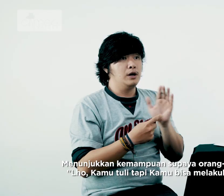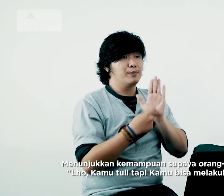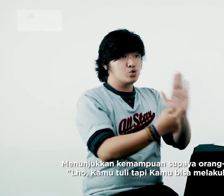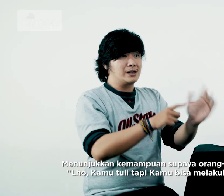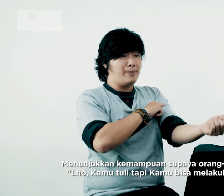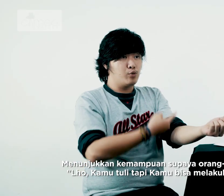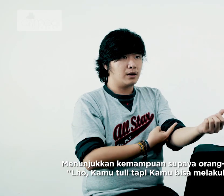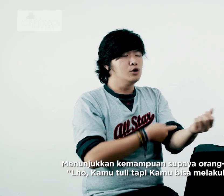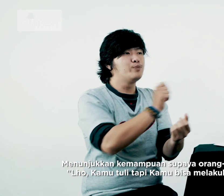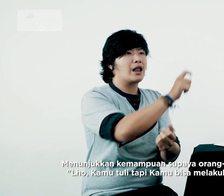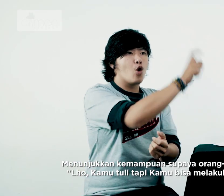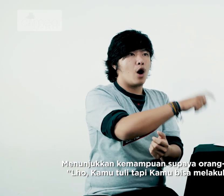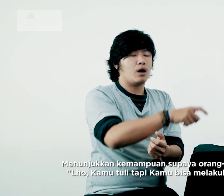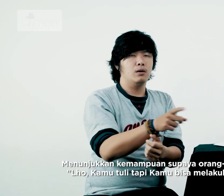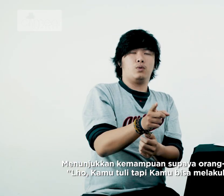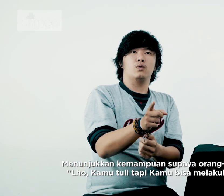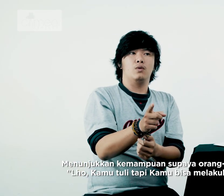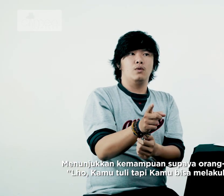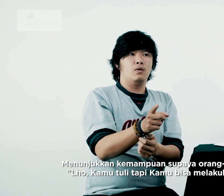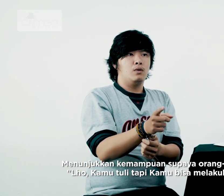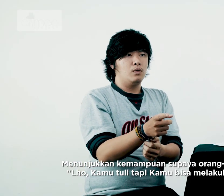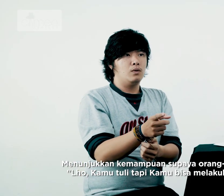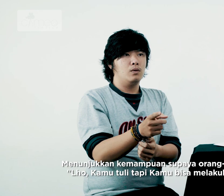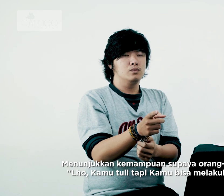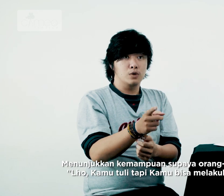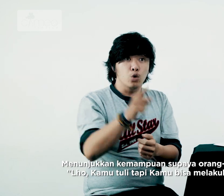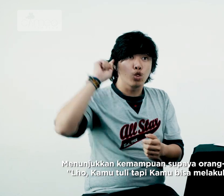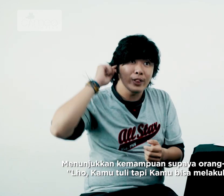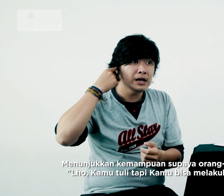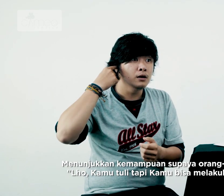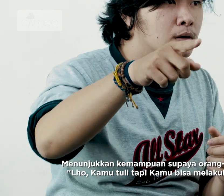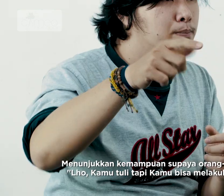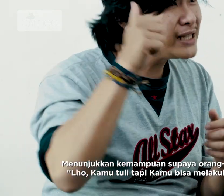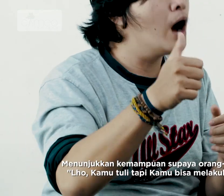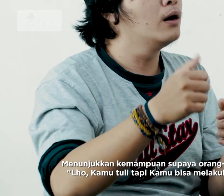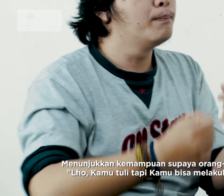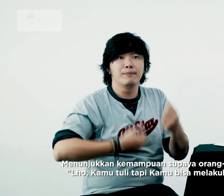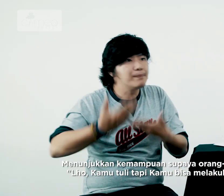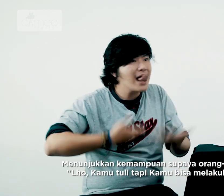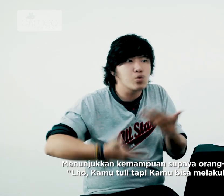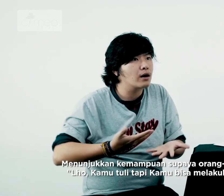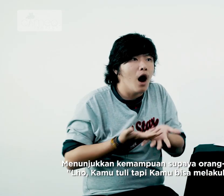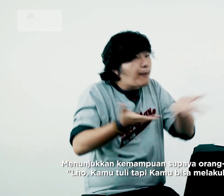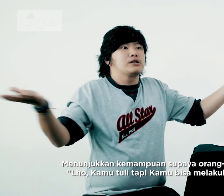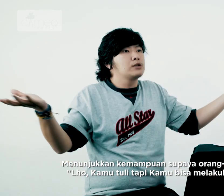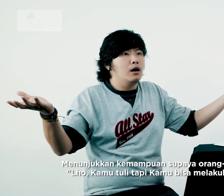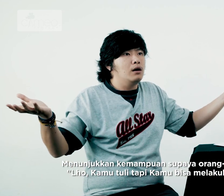Show your skills so people can say, "Wow, you're deaf, but you can do everything."